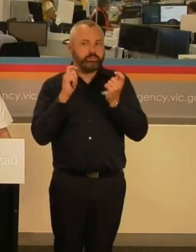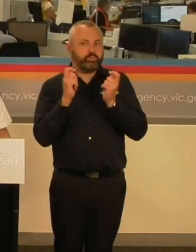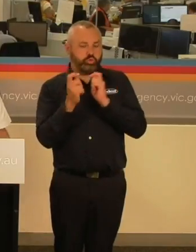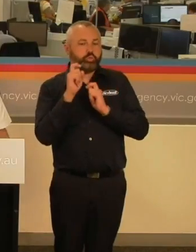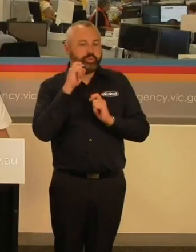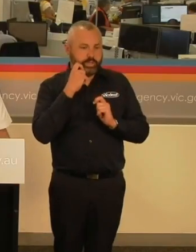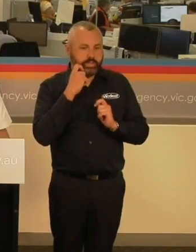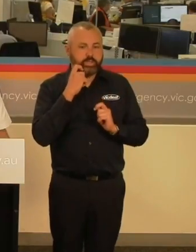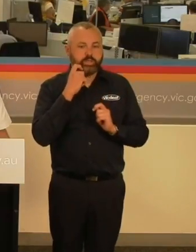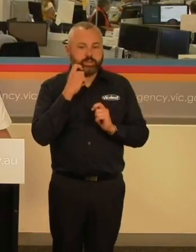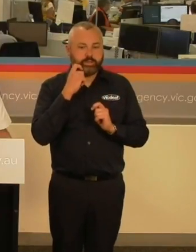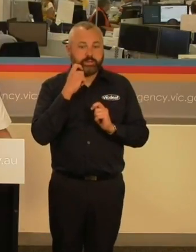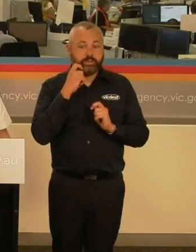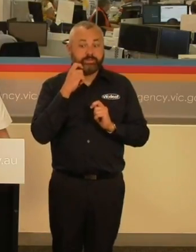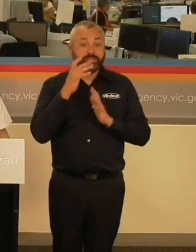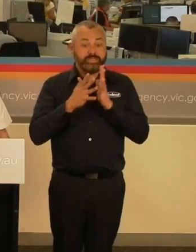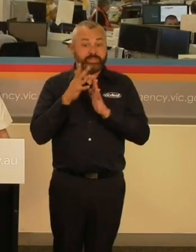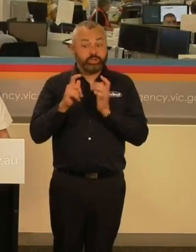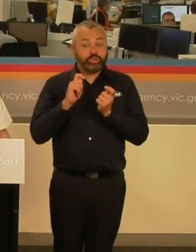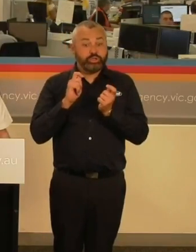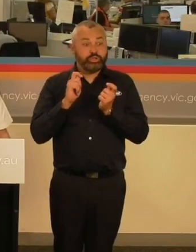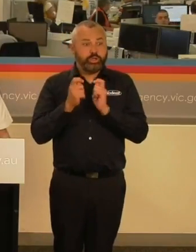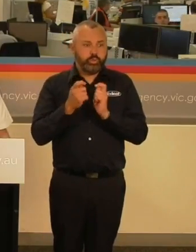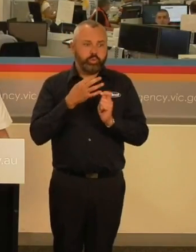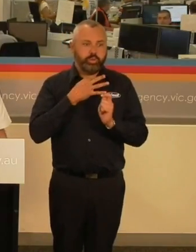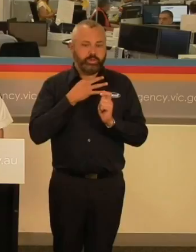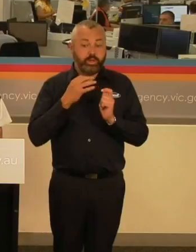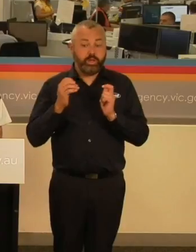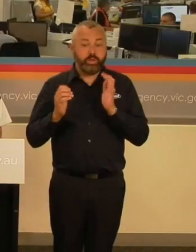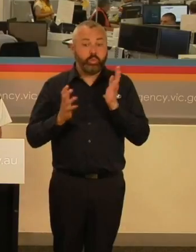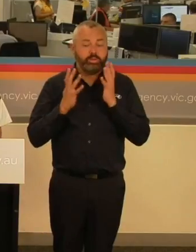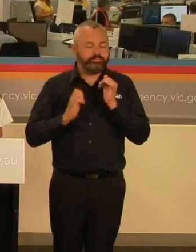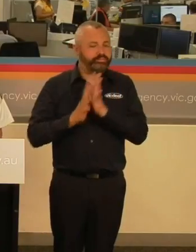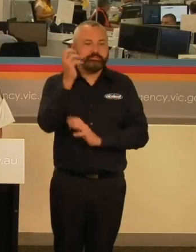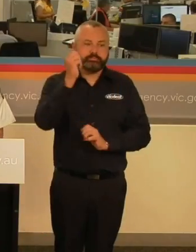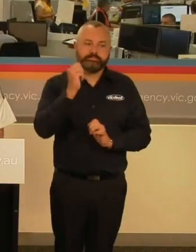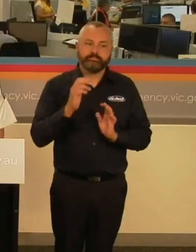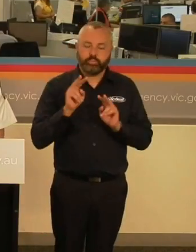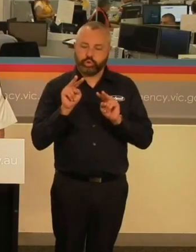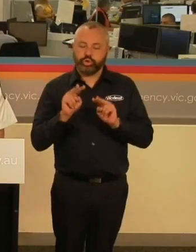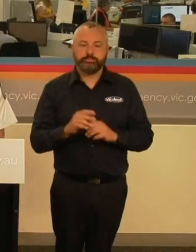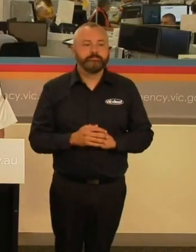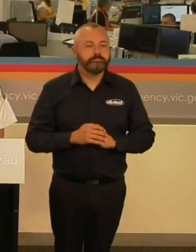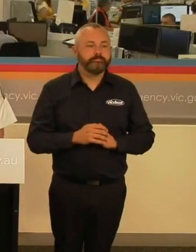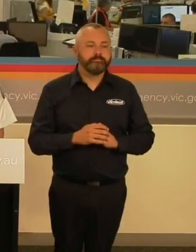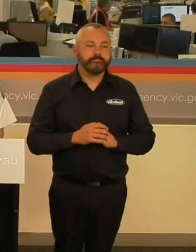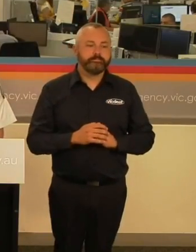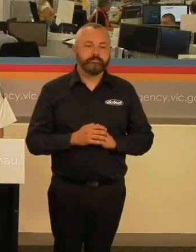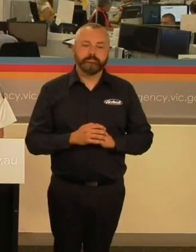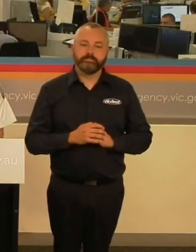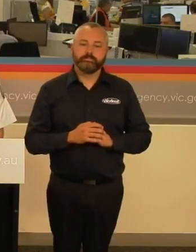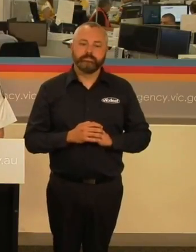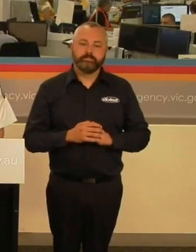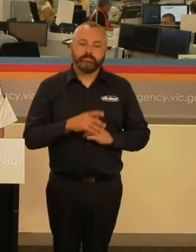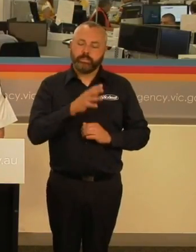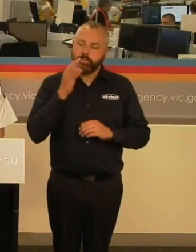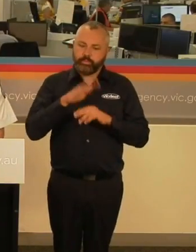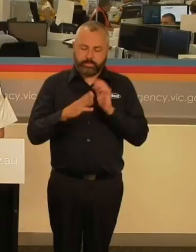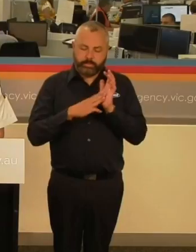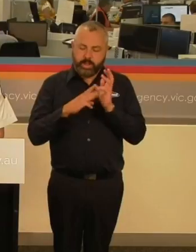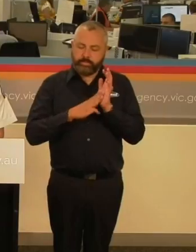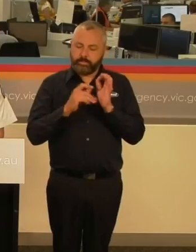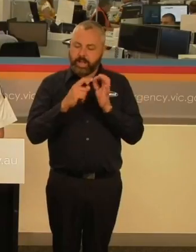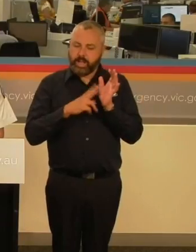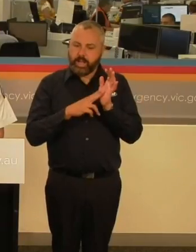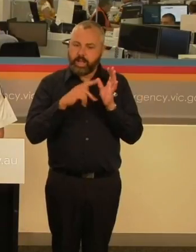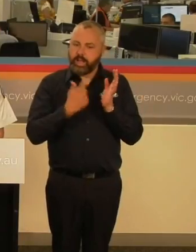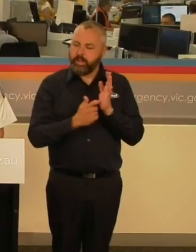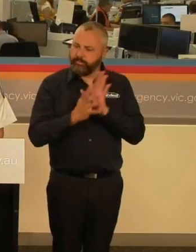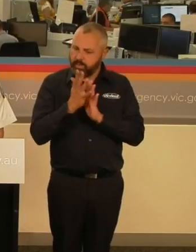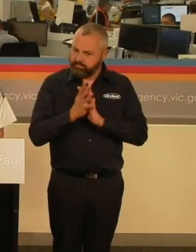certainly be central Victoria on Friday afternoon. Other questions. So Mumbannar